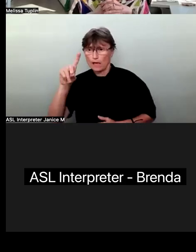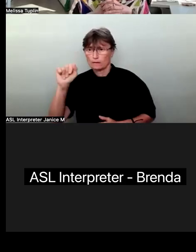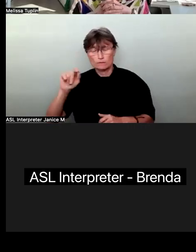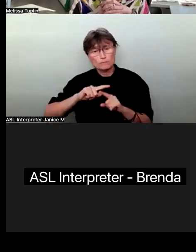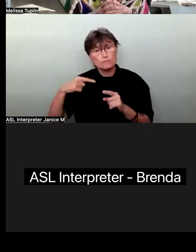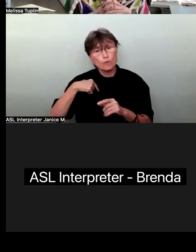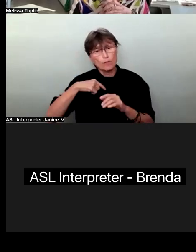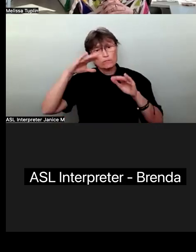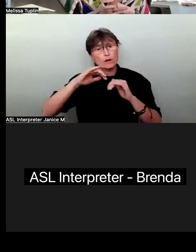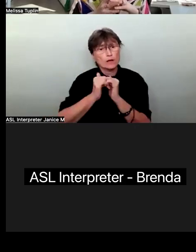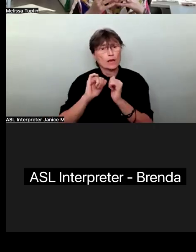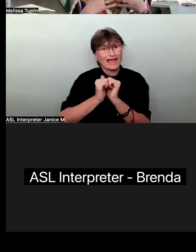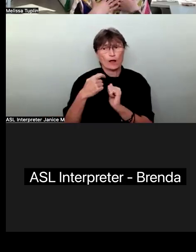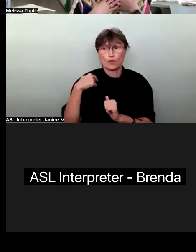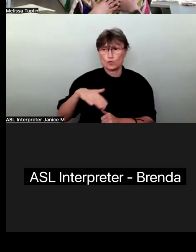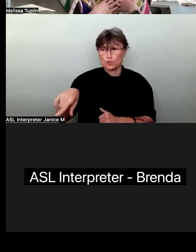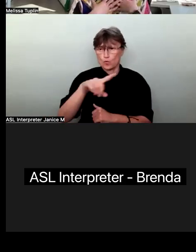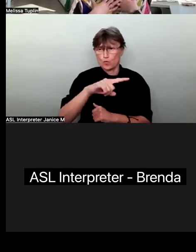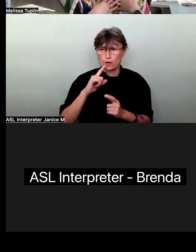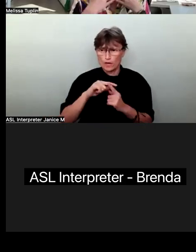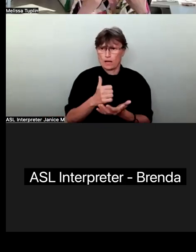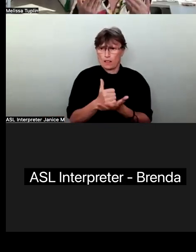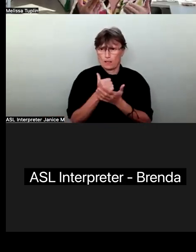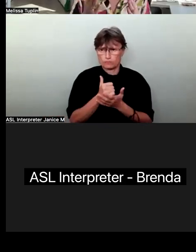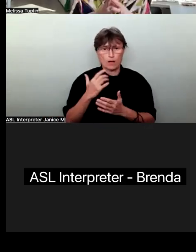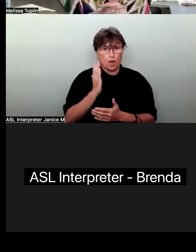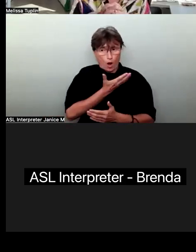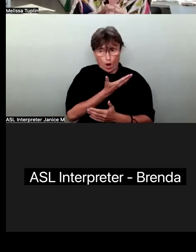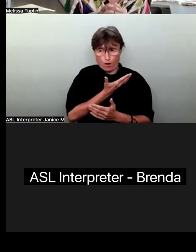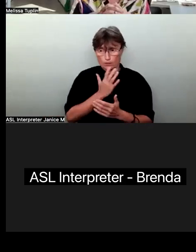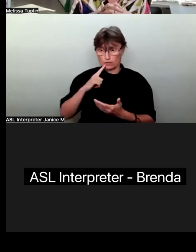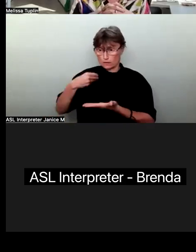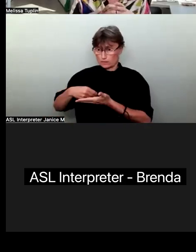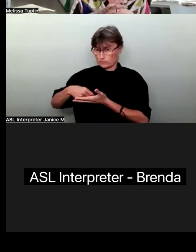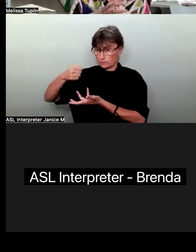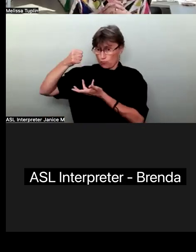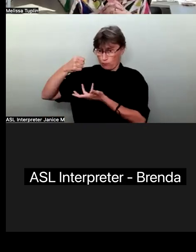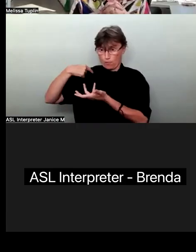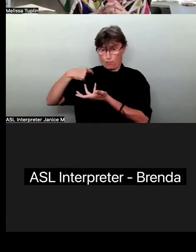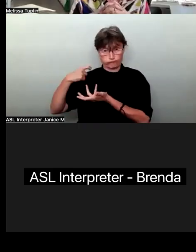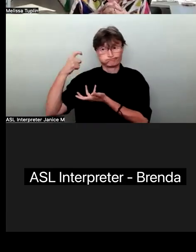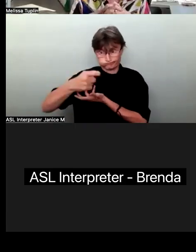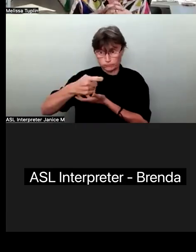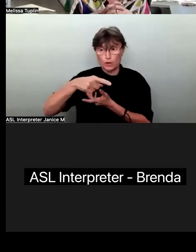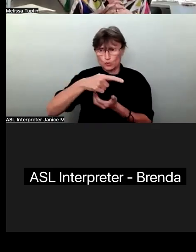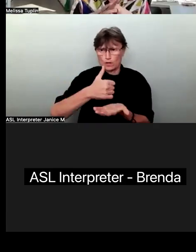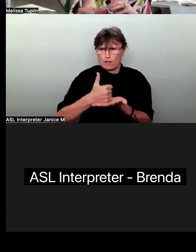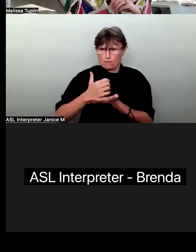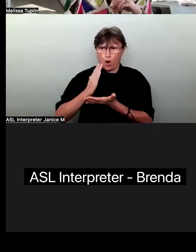of our grantees, helping us move our strategy and vision for a creative, connected Calgary forward.